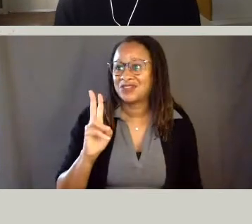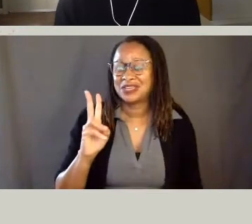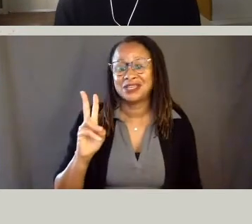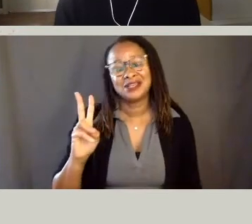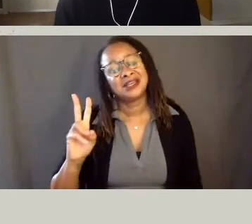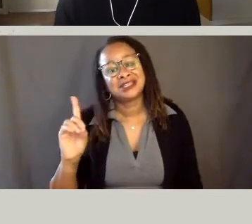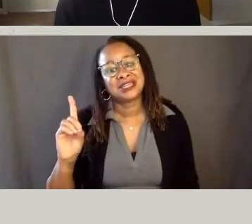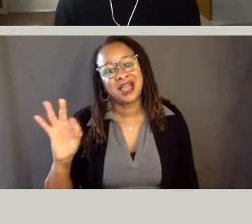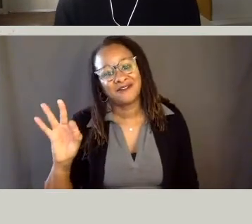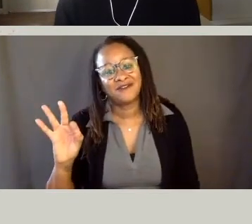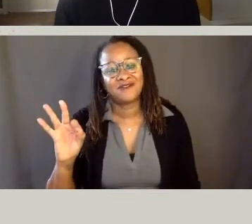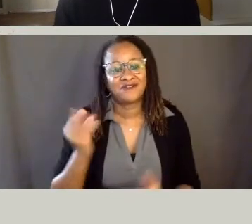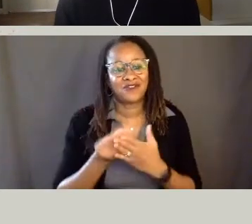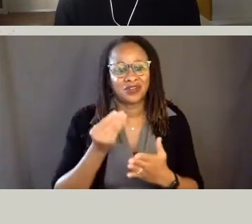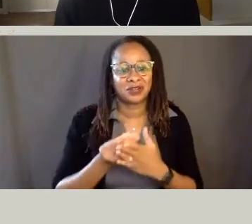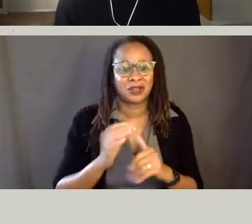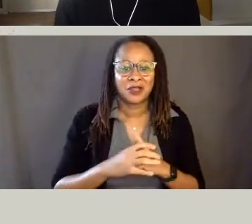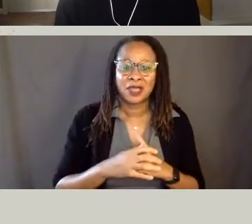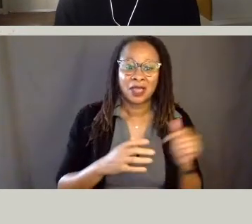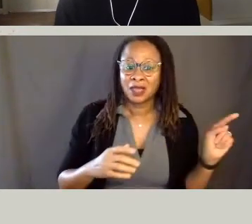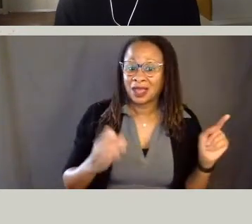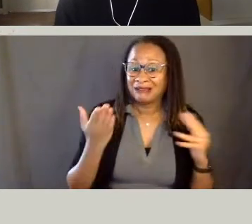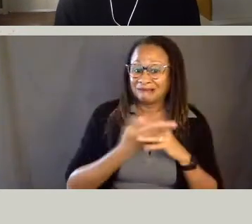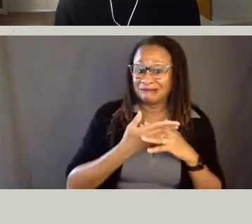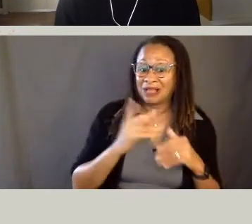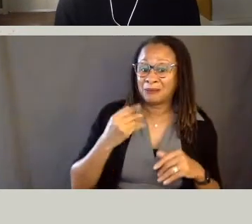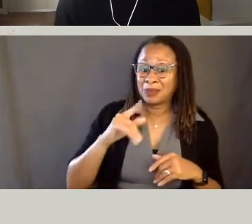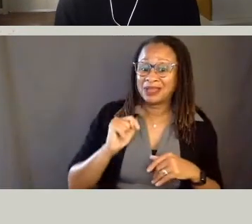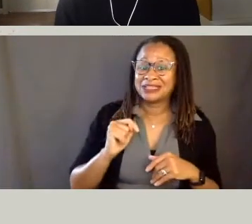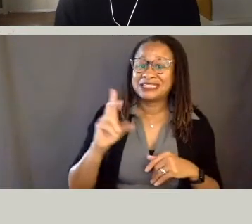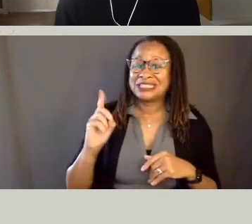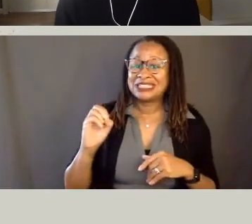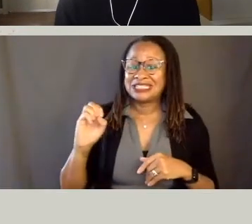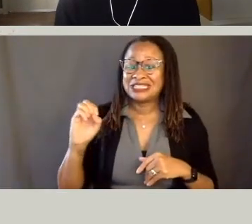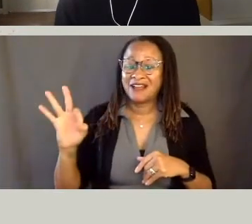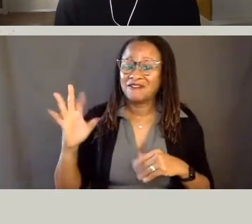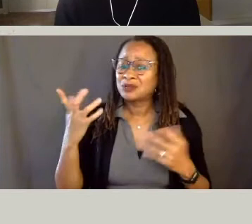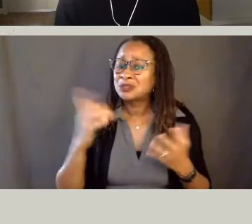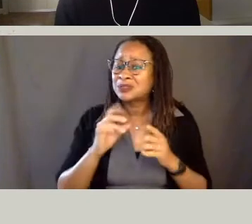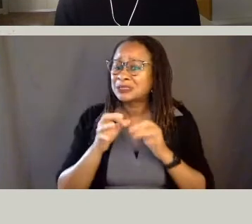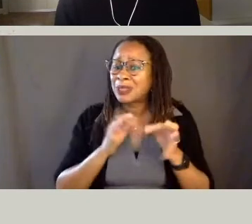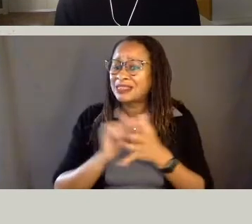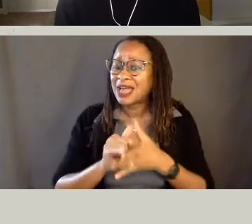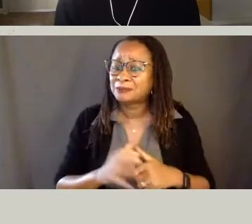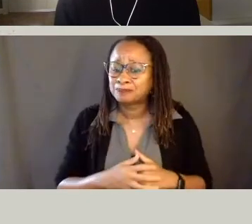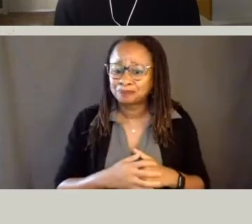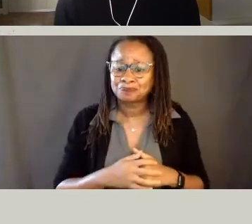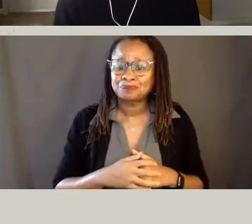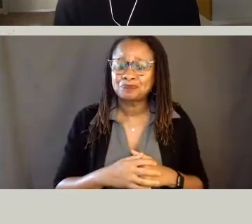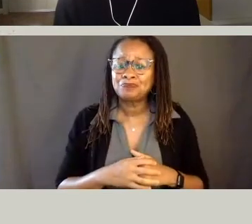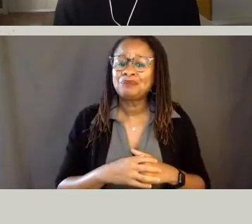And I think that's- Anybody who doesn't know what DDF is, could you explain? Yeah so that's the Diversity Development Fund